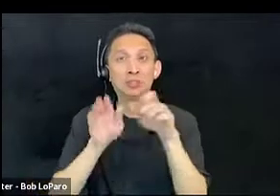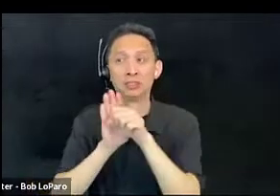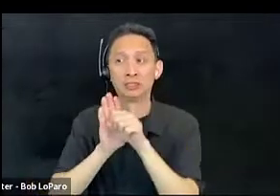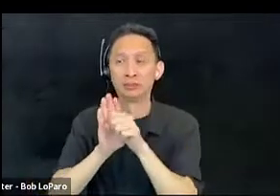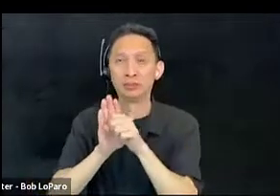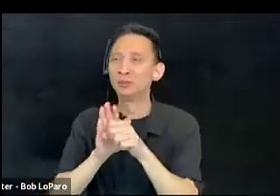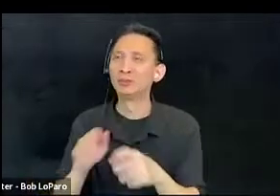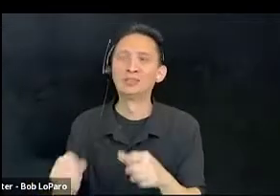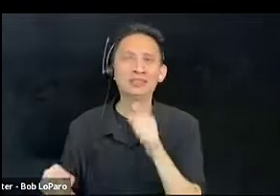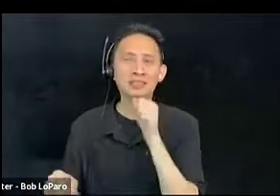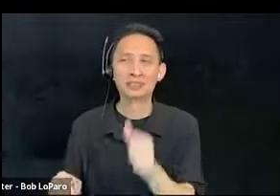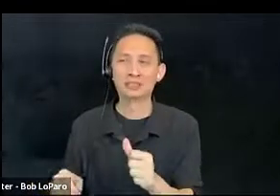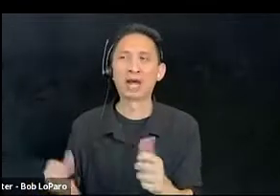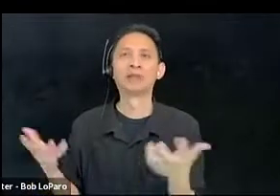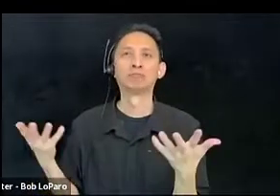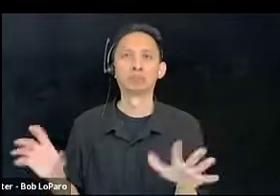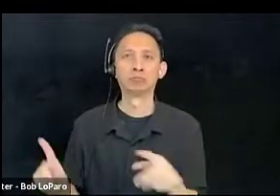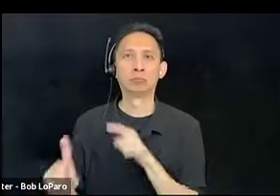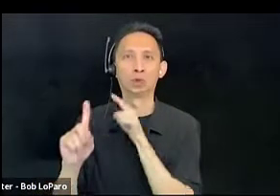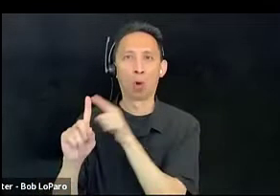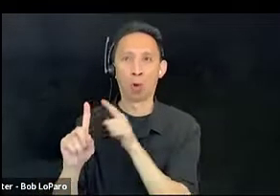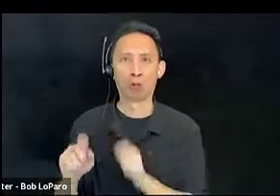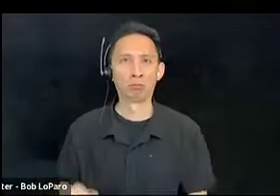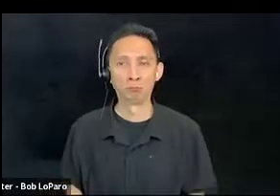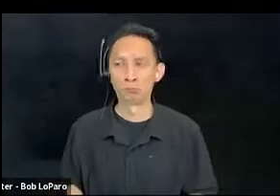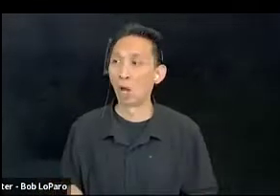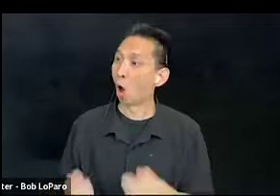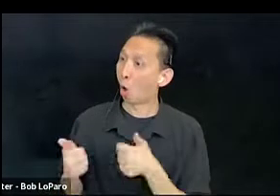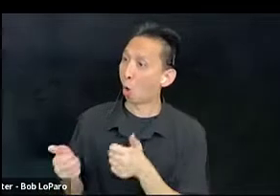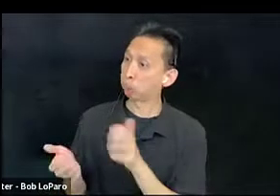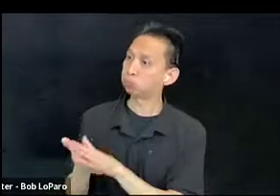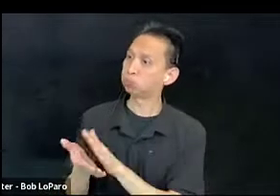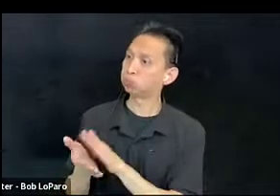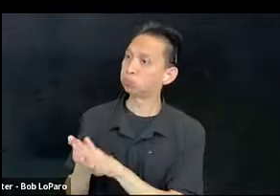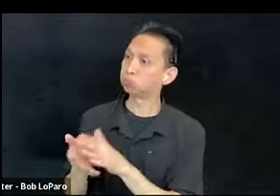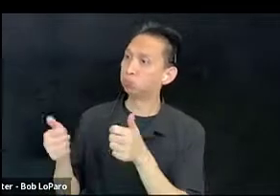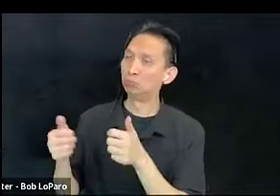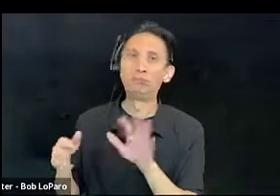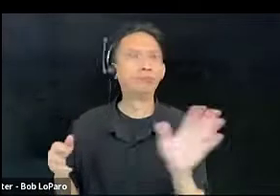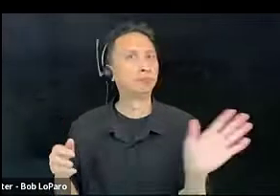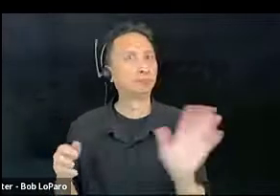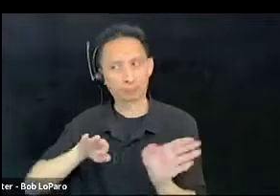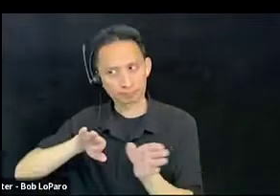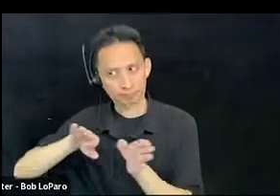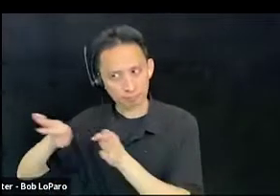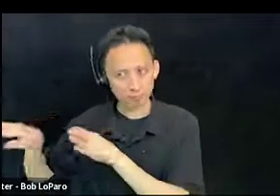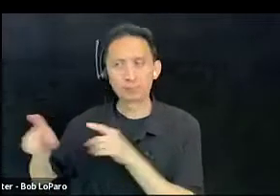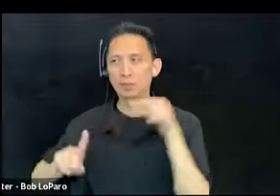as like the final step in the child's communication. It's not gonna be their final mode.